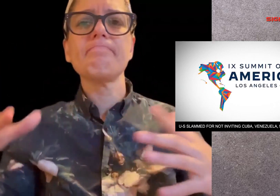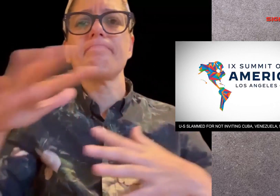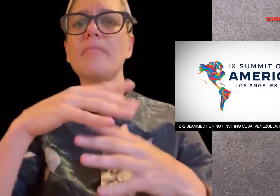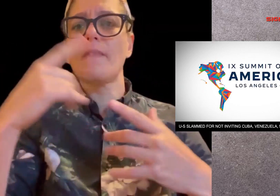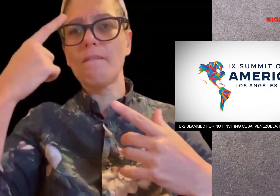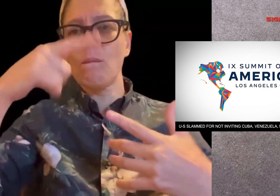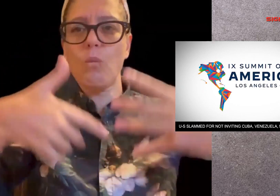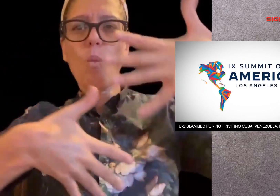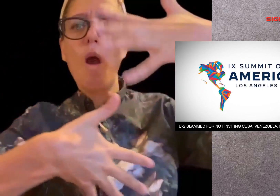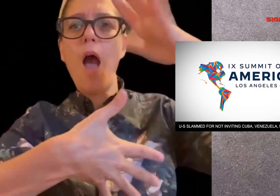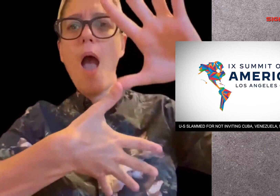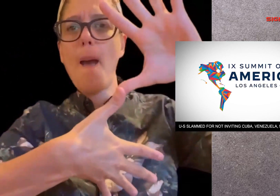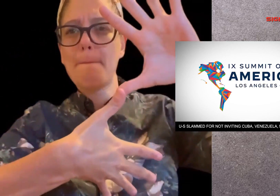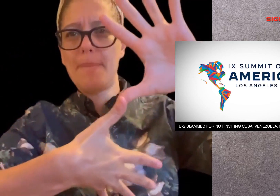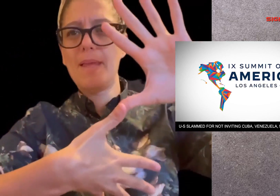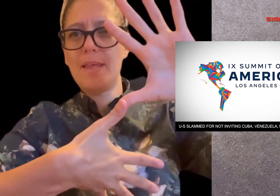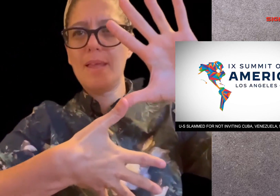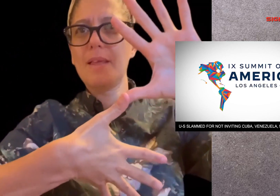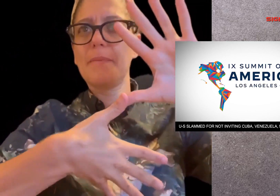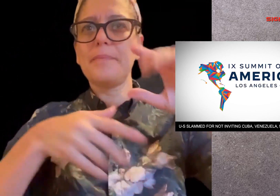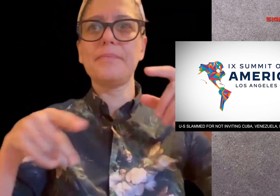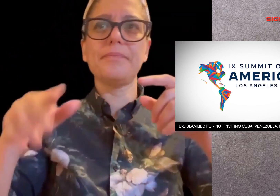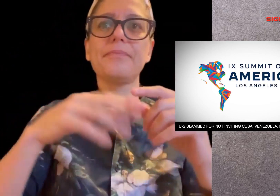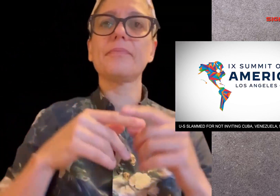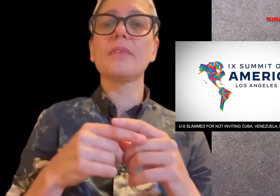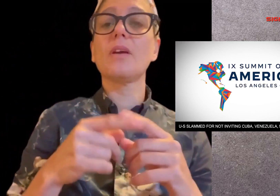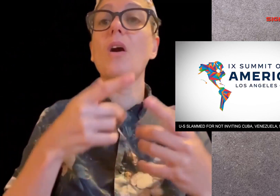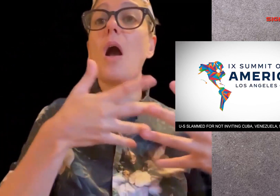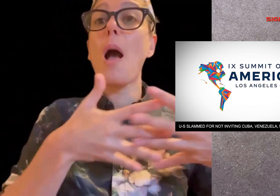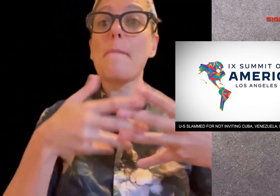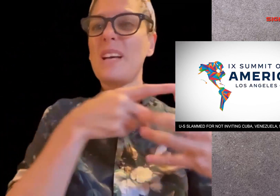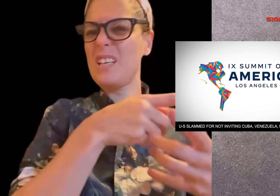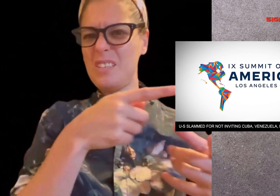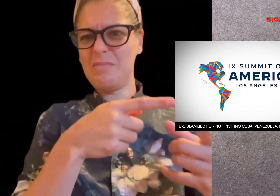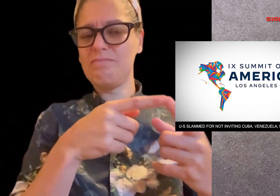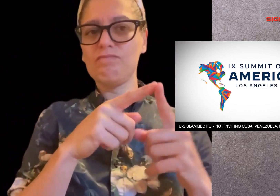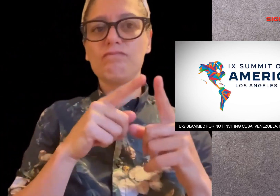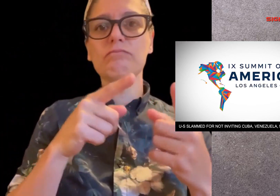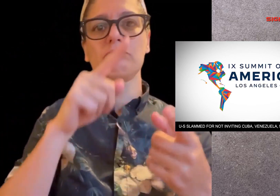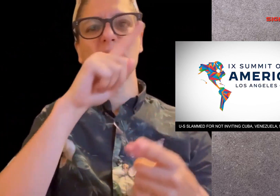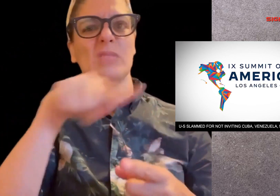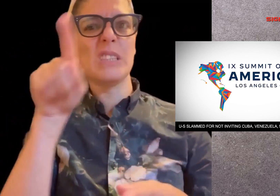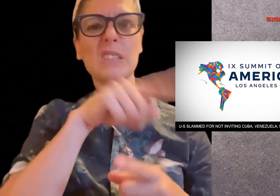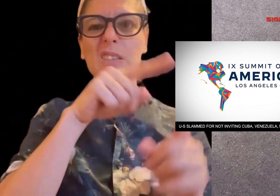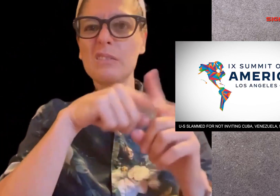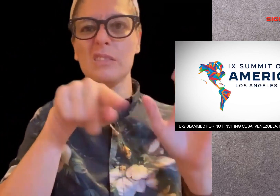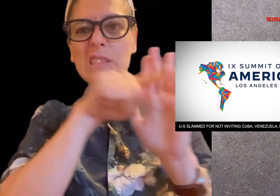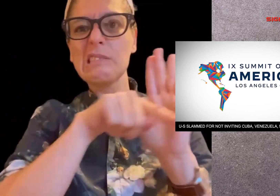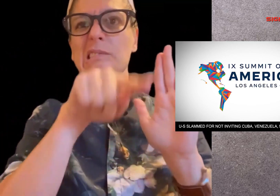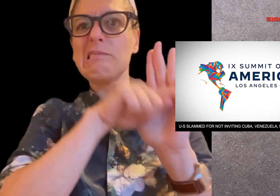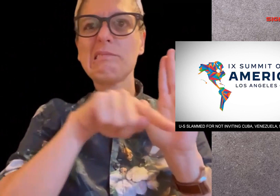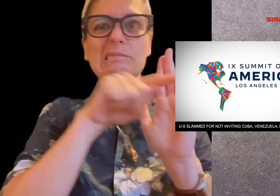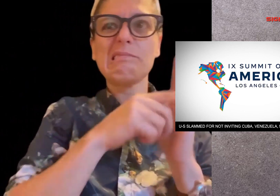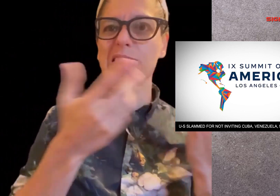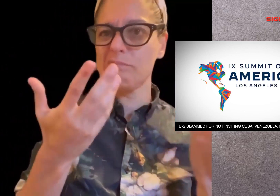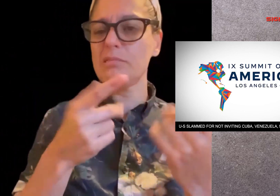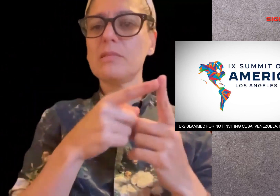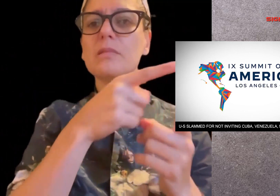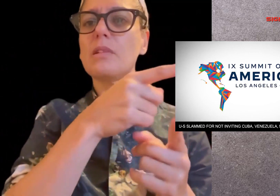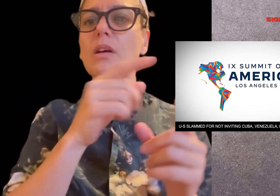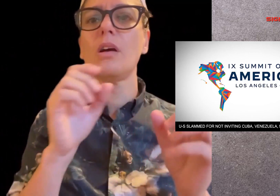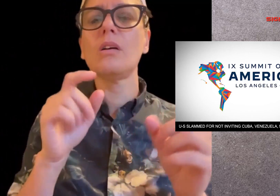Western world were in Los Angeles this week for the summit of Americas but the US has